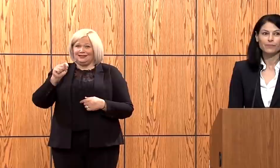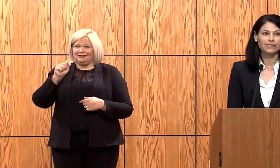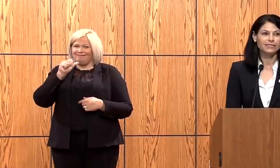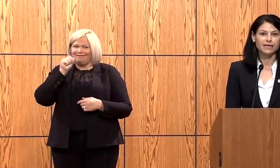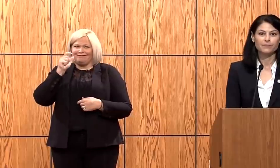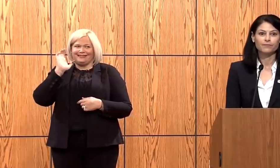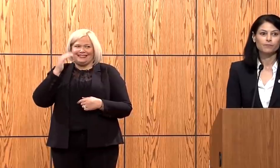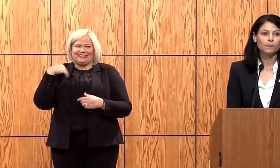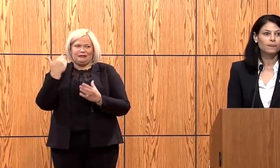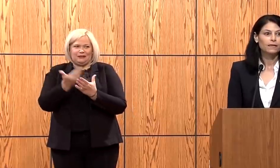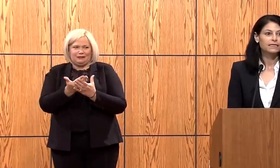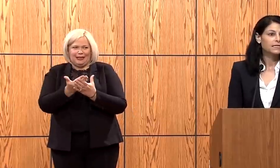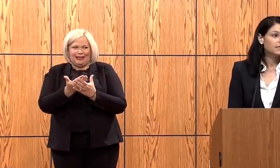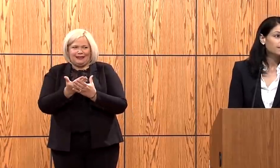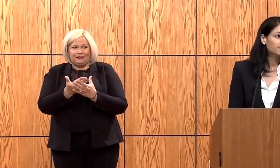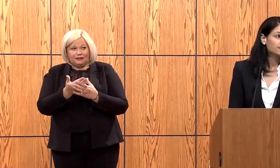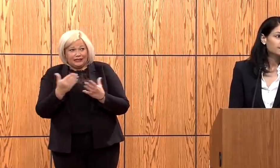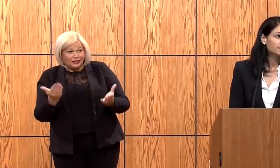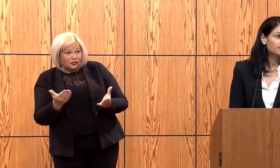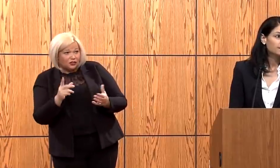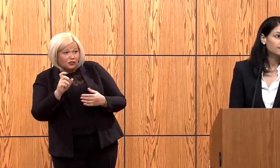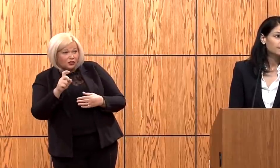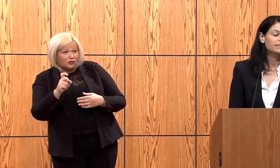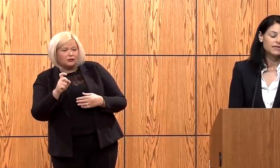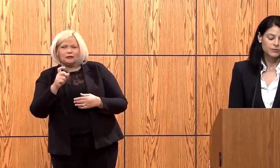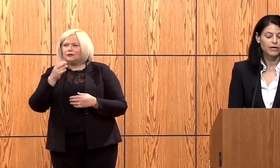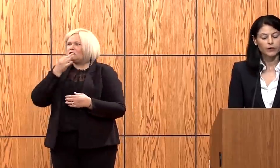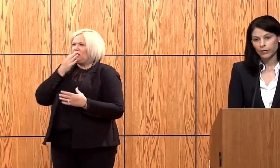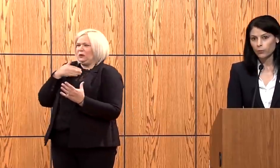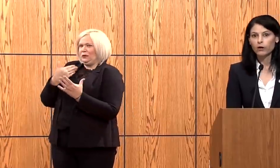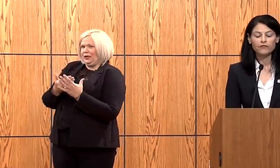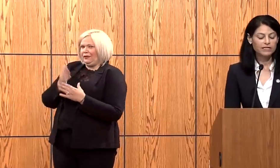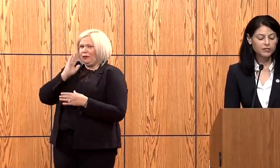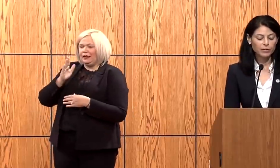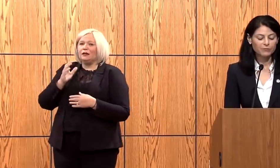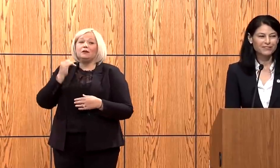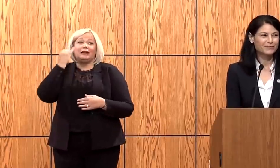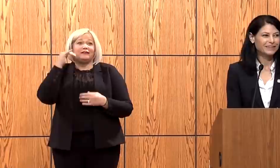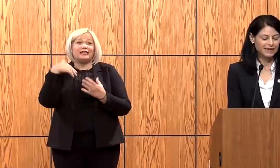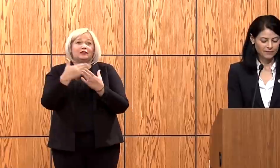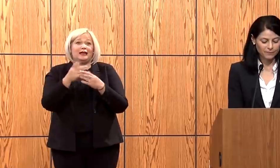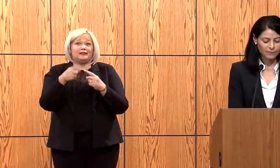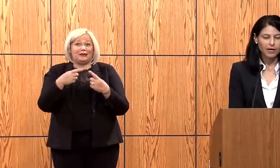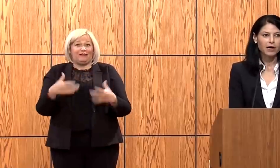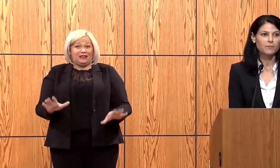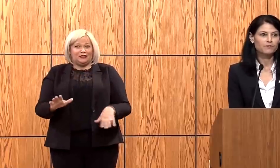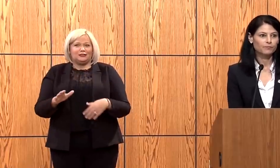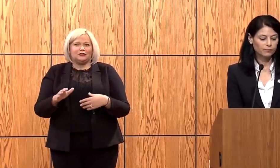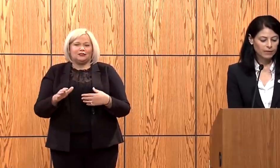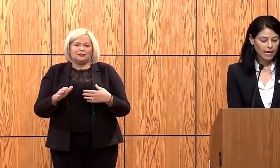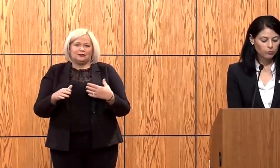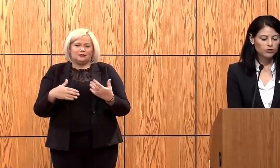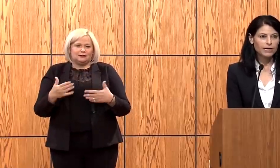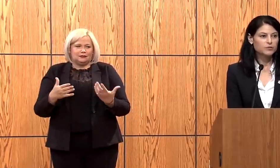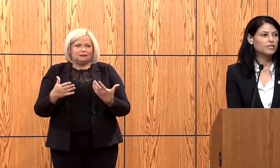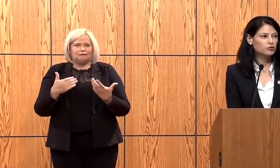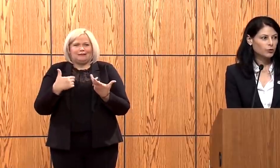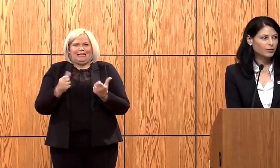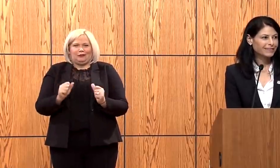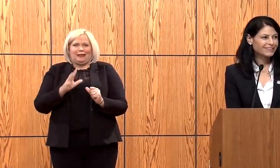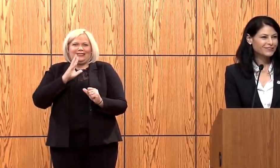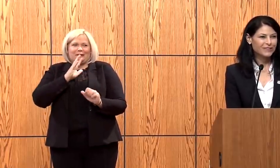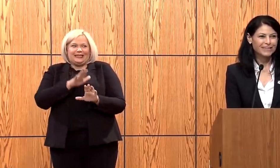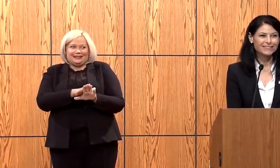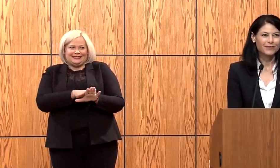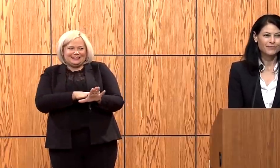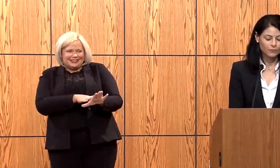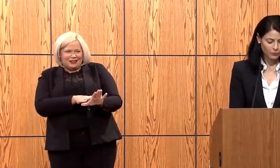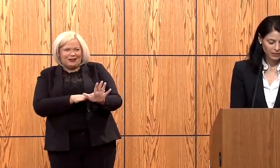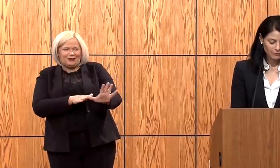AS THOUGH FBI ASSISTANT SPECIAL AGENT HOCKSHEARST HAS NOT MADE